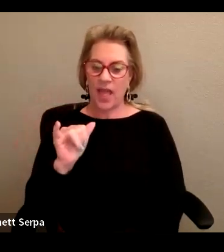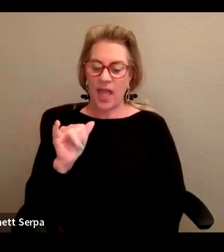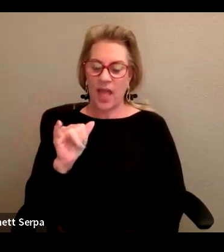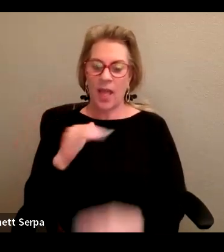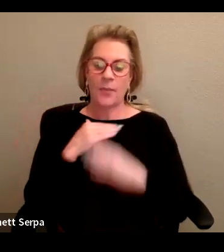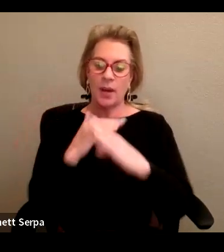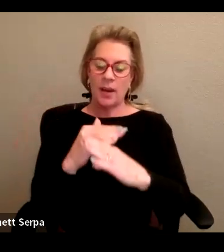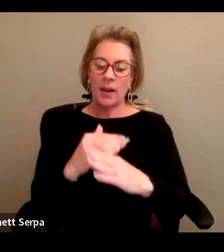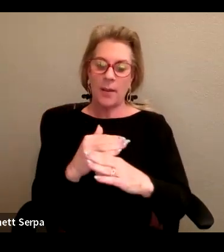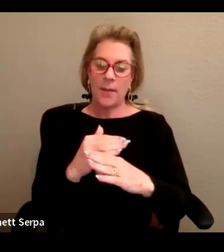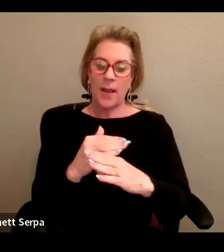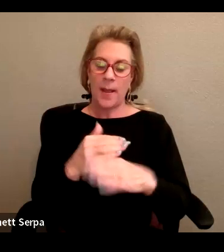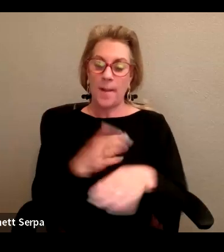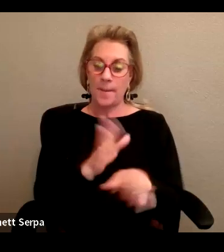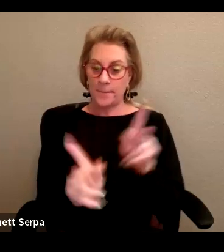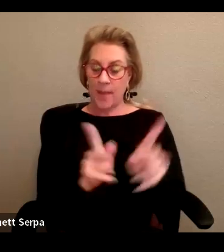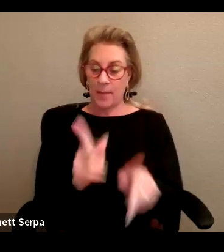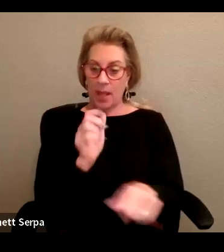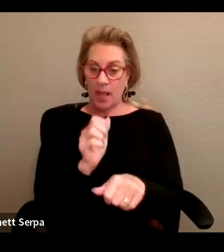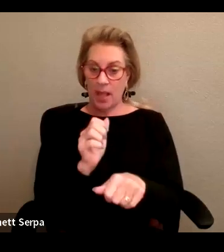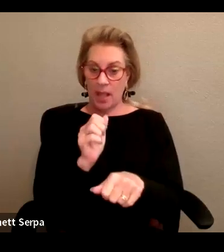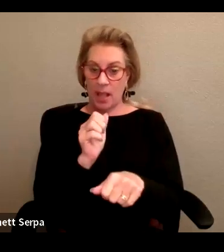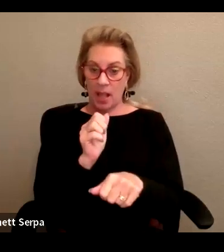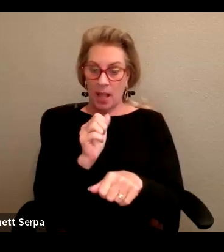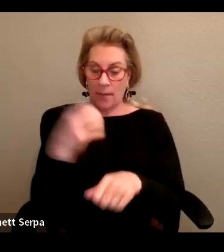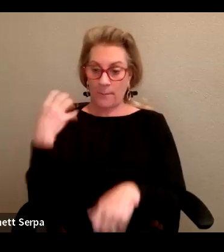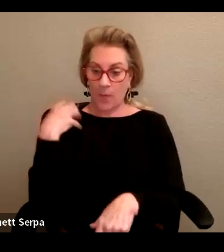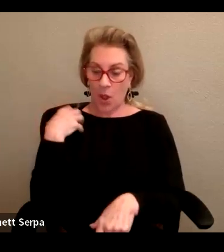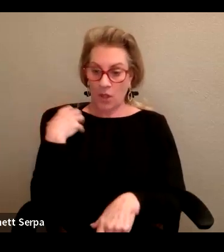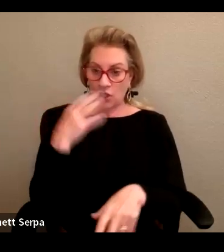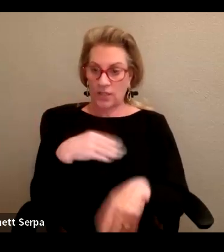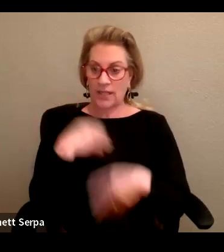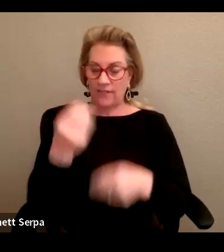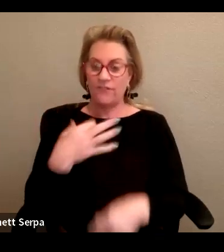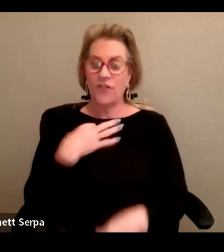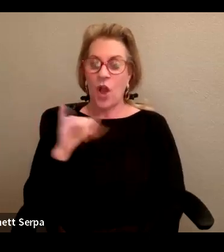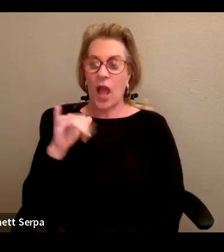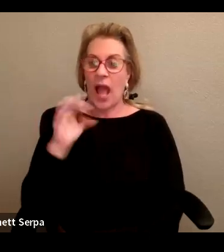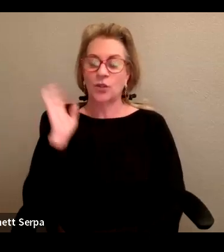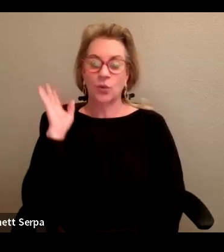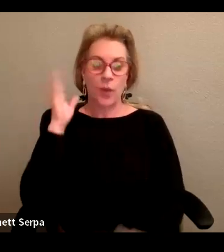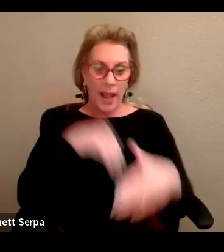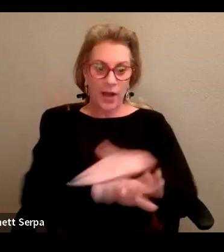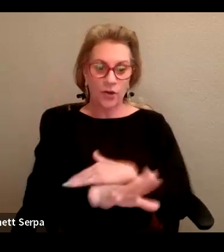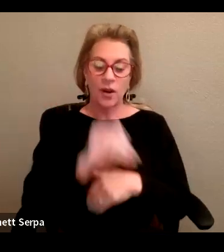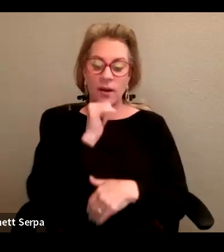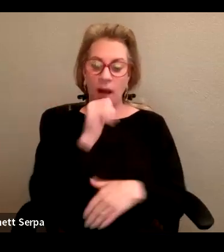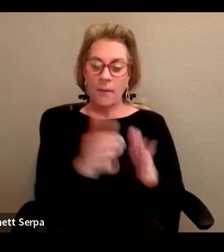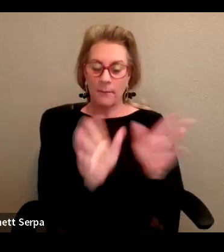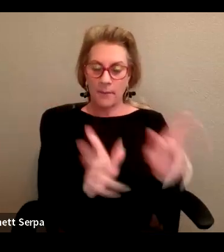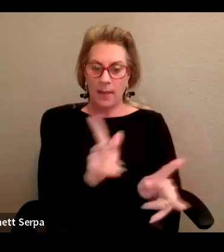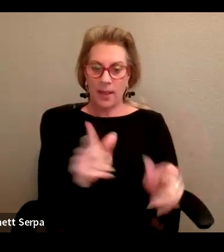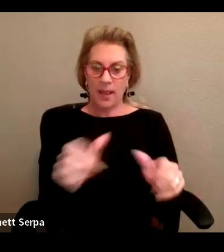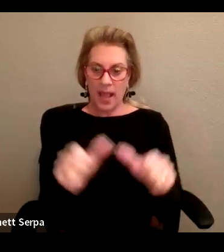employers from providing voluntary consent to ice to enter non-public areas of a public facility